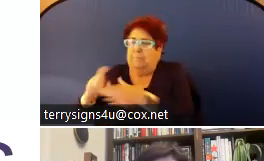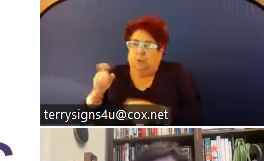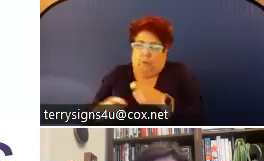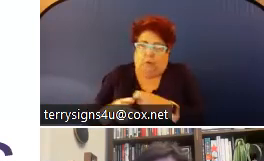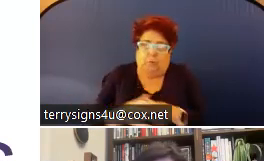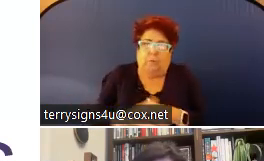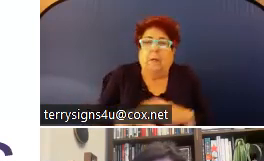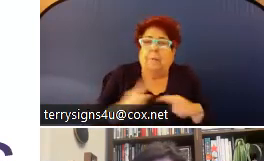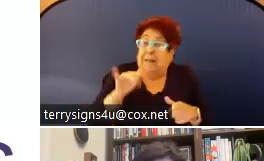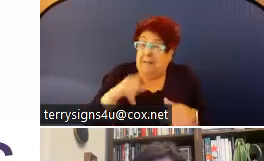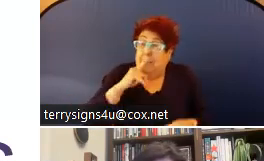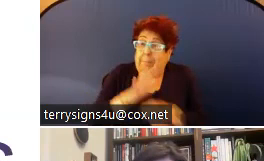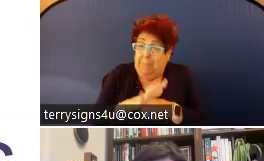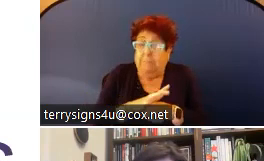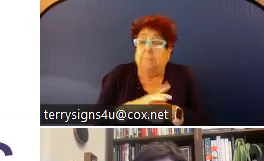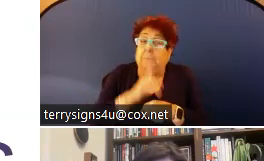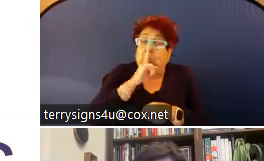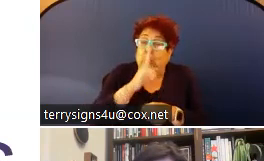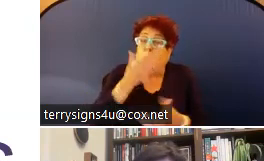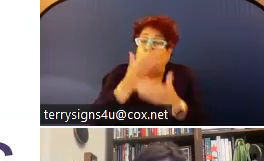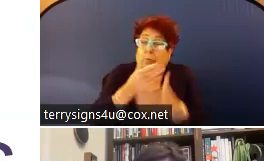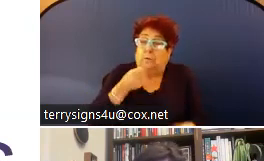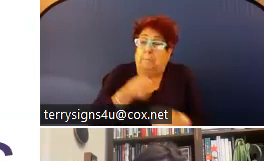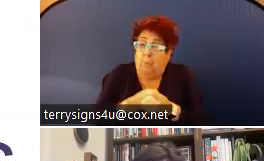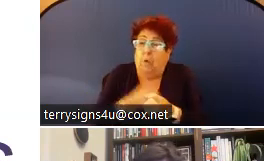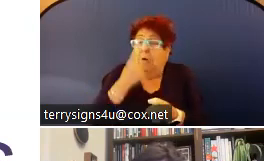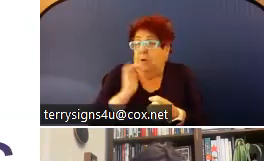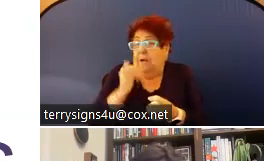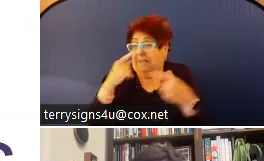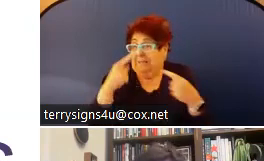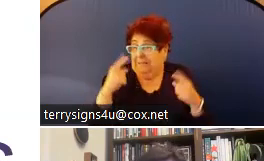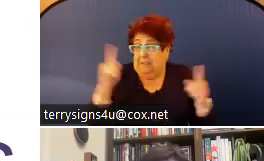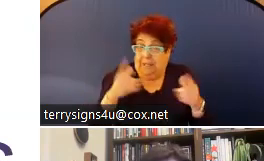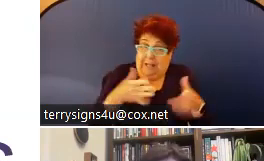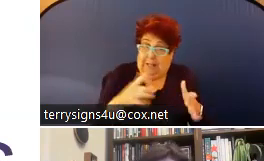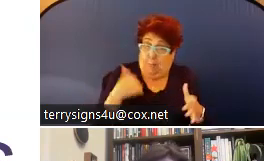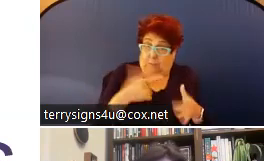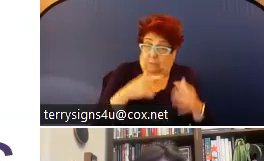big support for our success and allowed us to build continuity within the coalition.